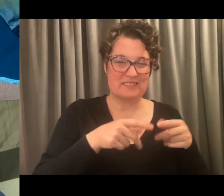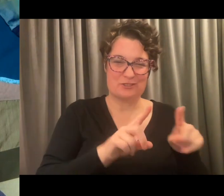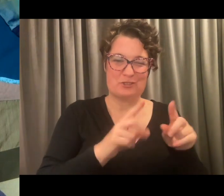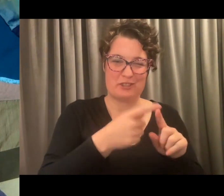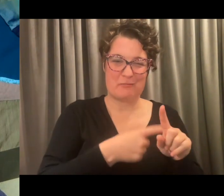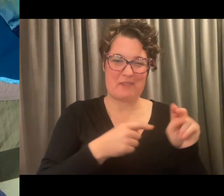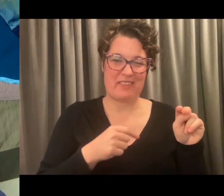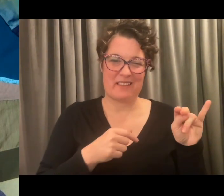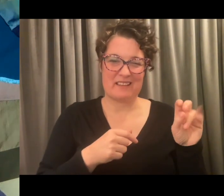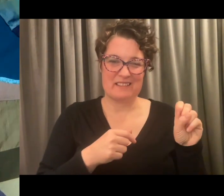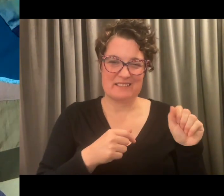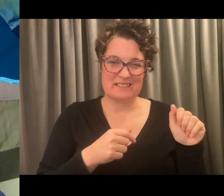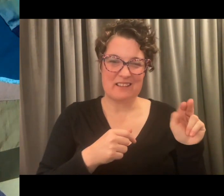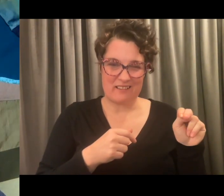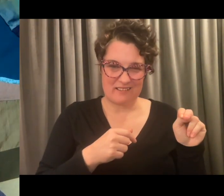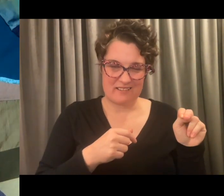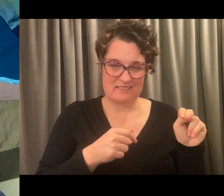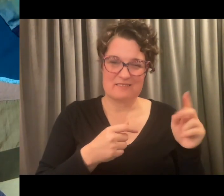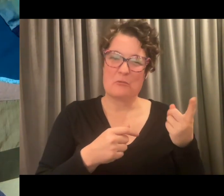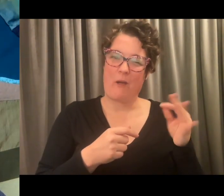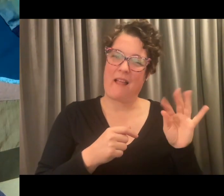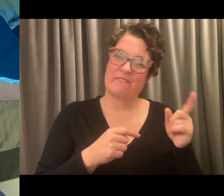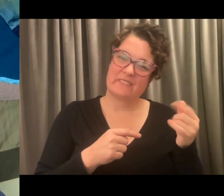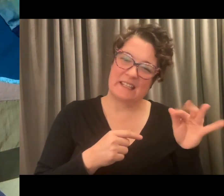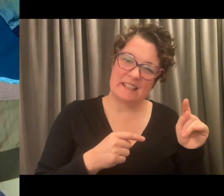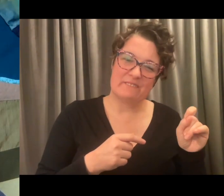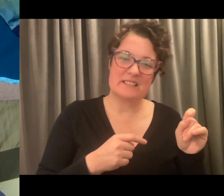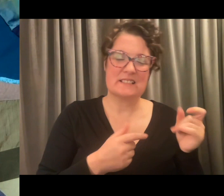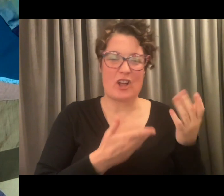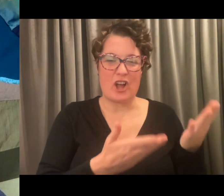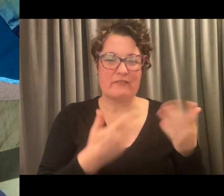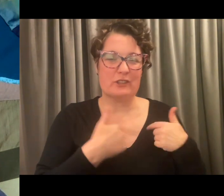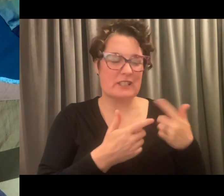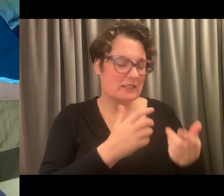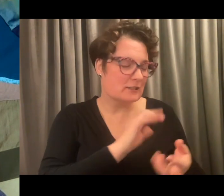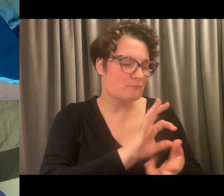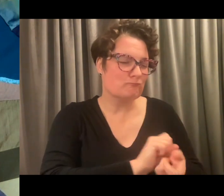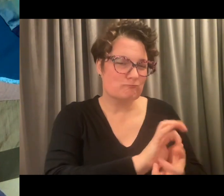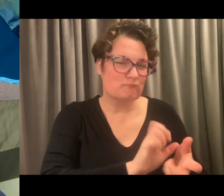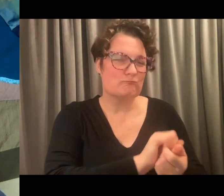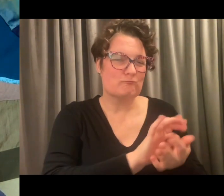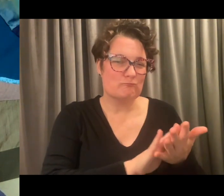offerings to the holiday of Shavuot. The revelation